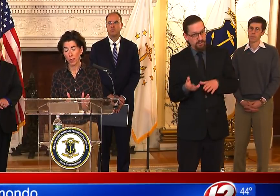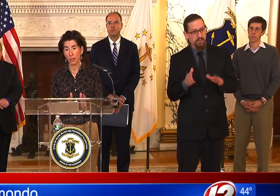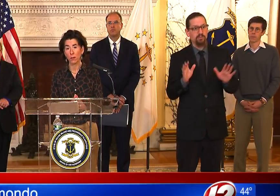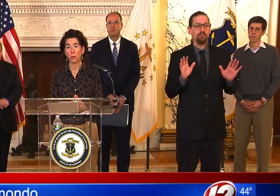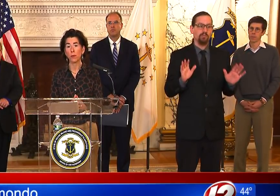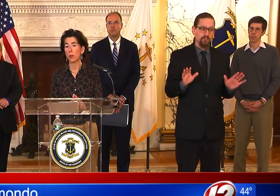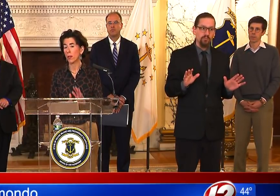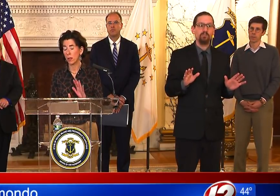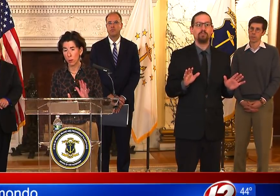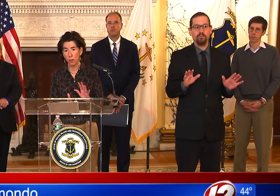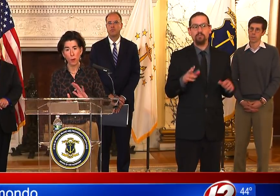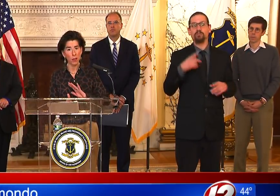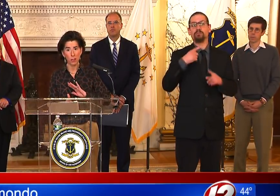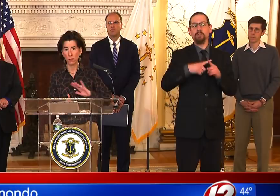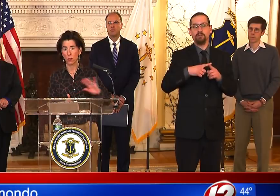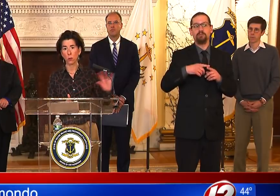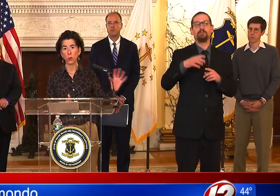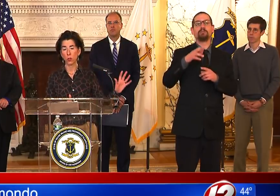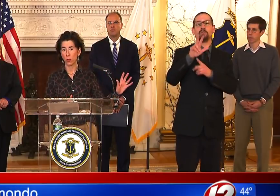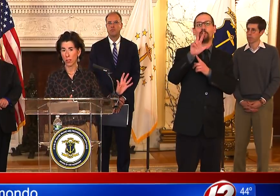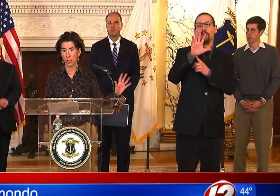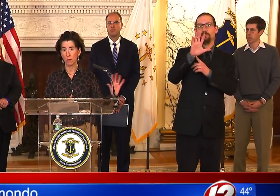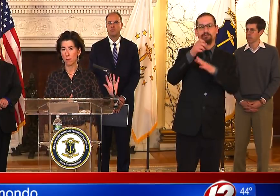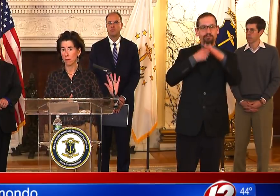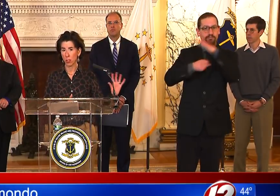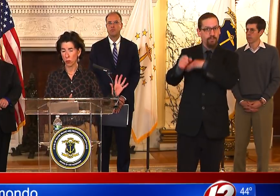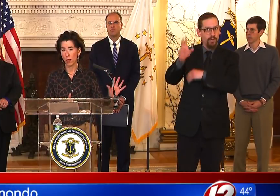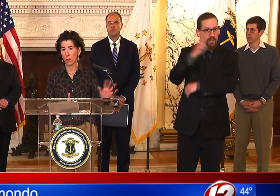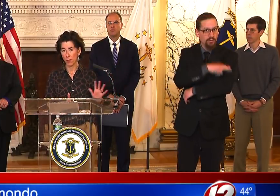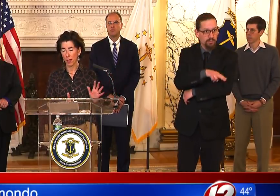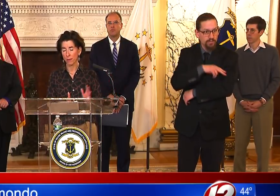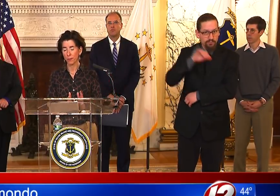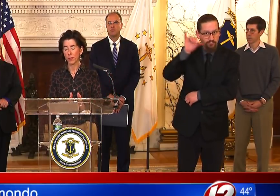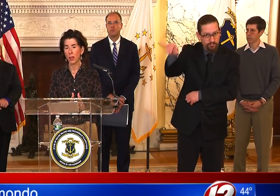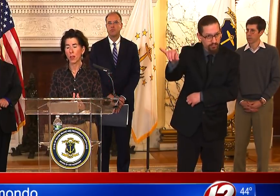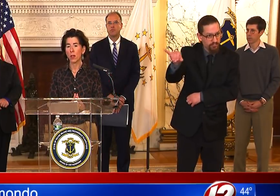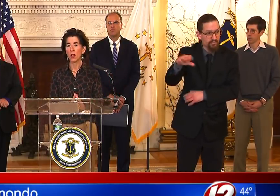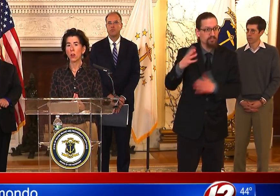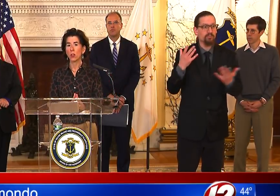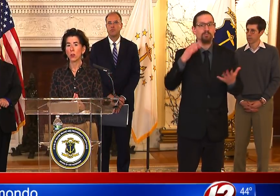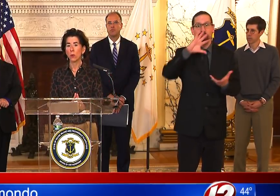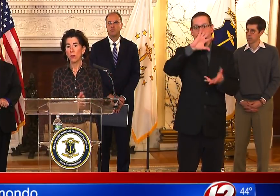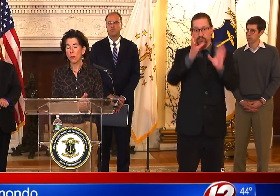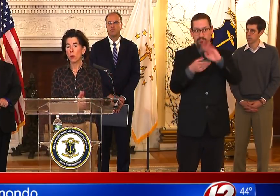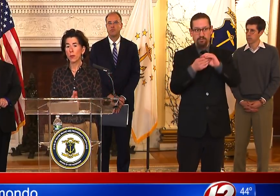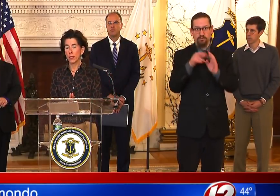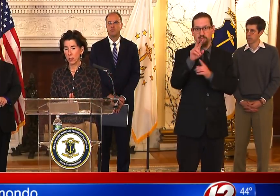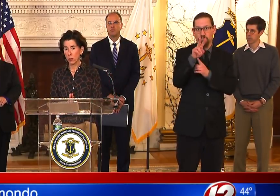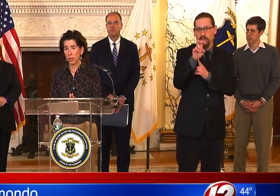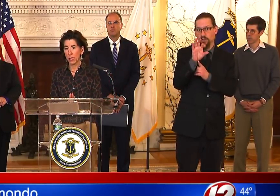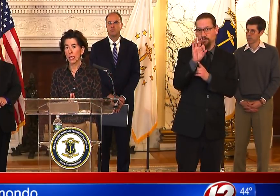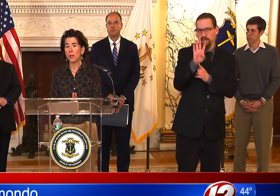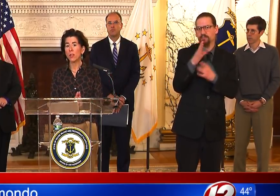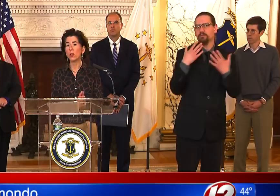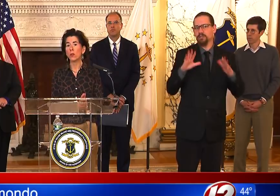ONLY -- THREE DEATHS AND 35 HOSPITALIZATIONS AND 294 POSITIVES. THE NUMBER OF POSITIVES IS ABOUT